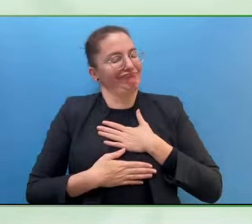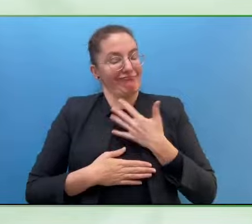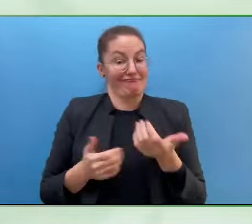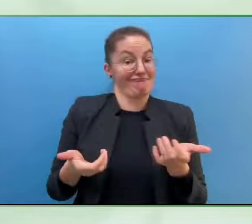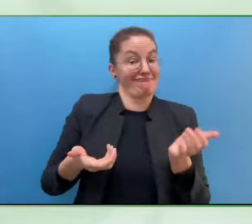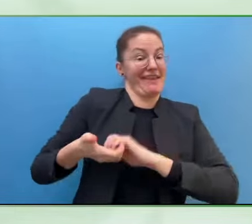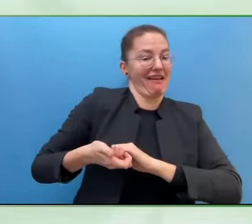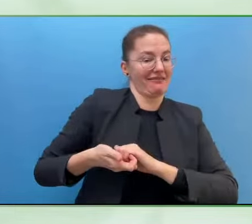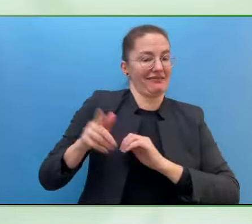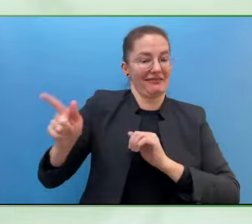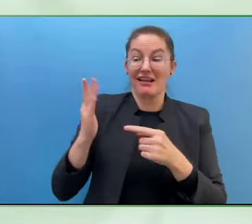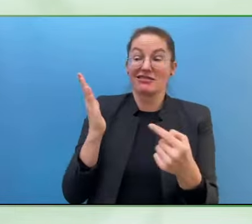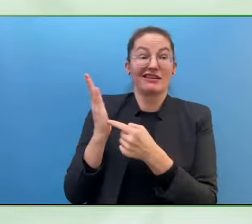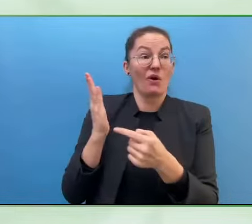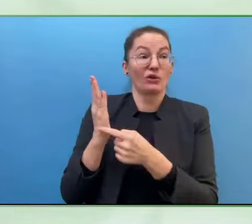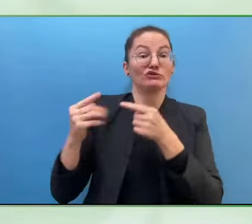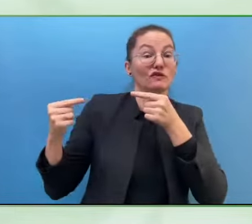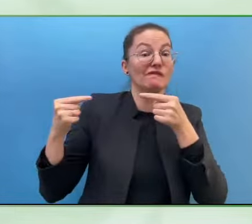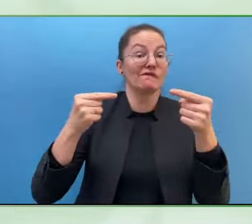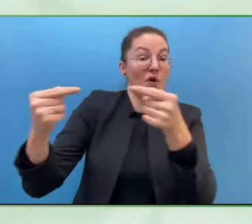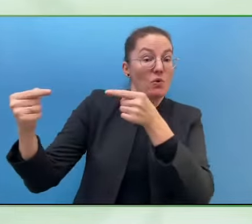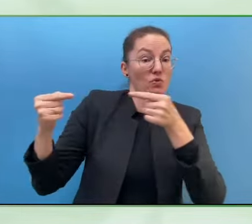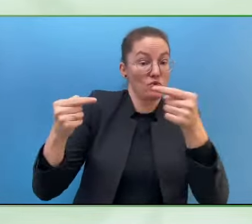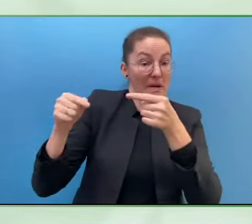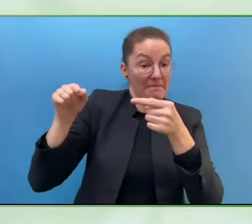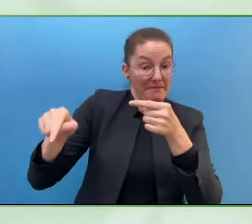That is the next big thing, I guess.